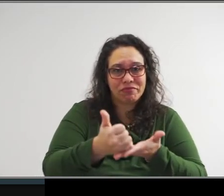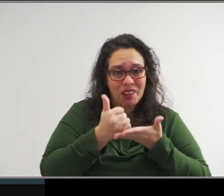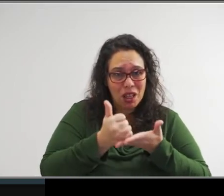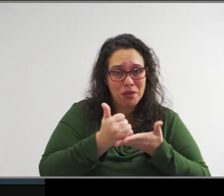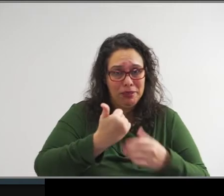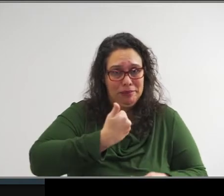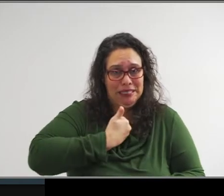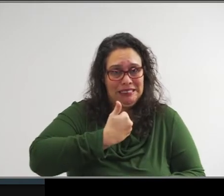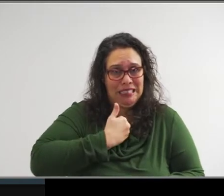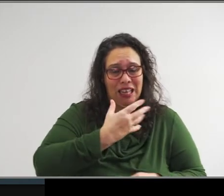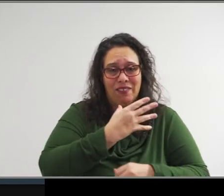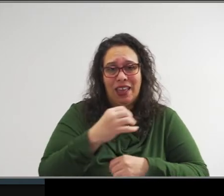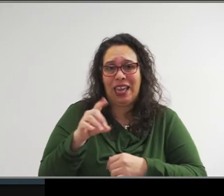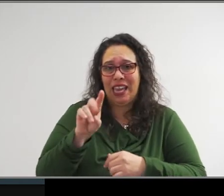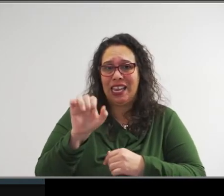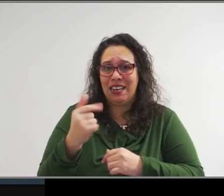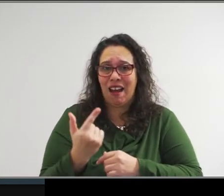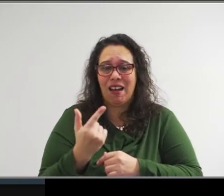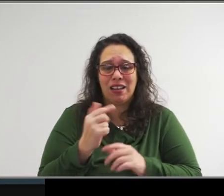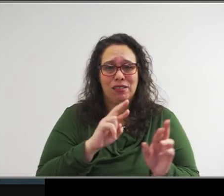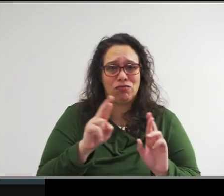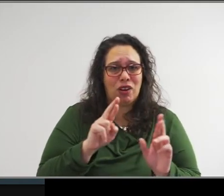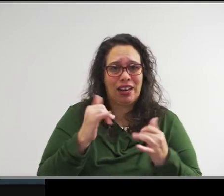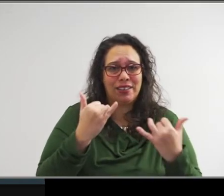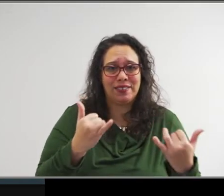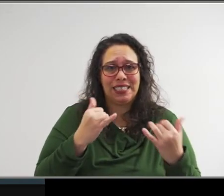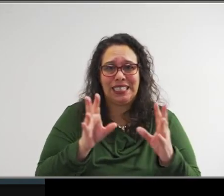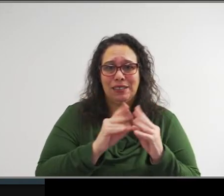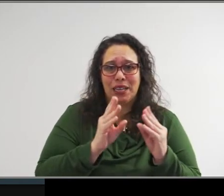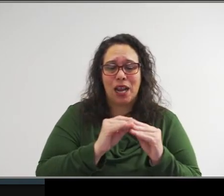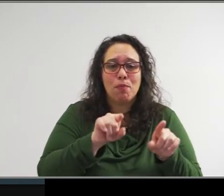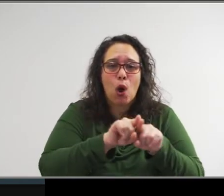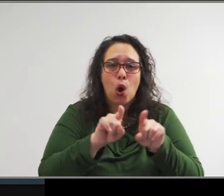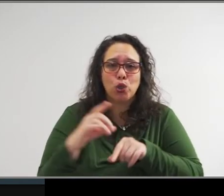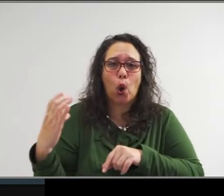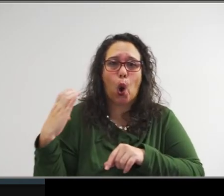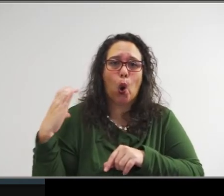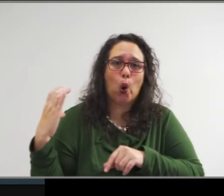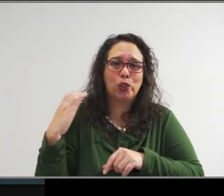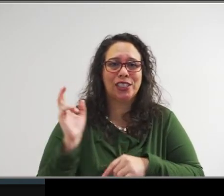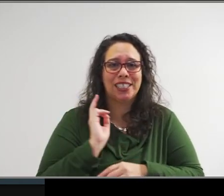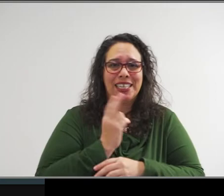and Doug be prepared for today's meeting but also coaching us up on the long